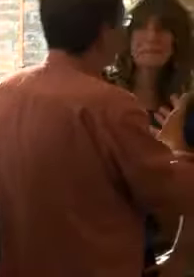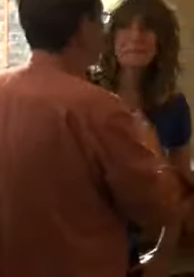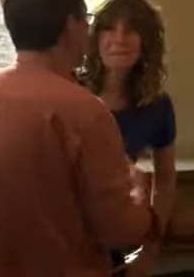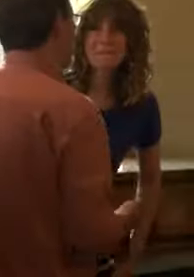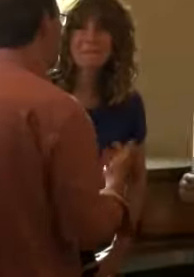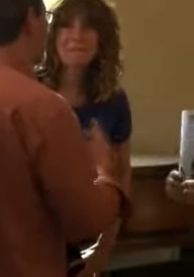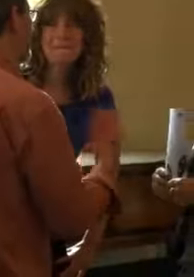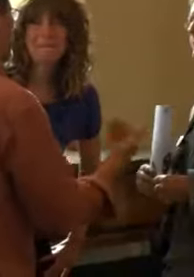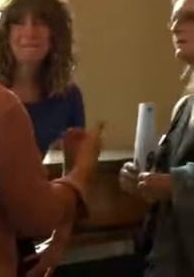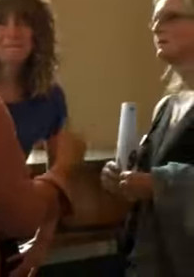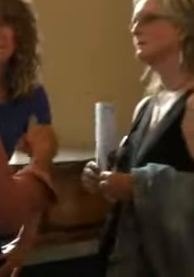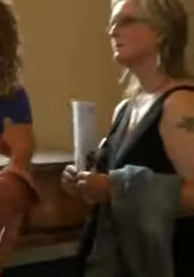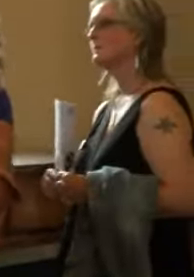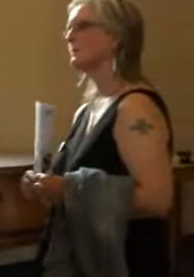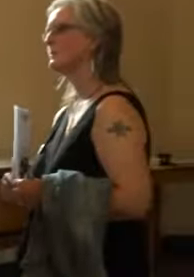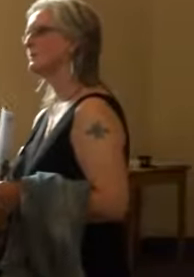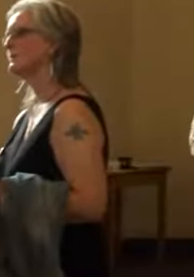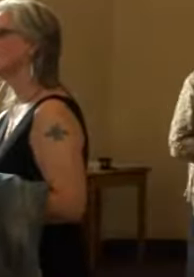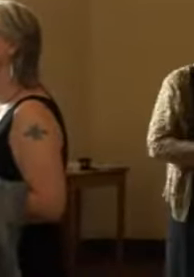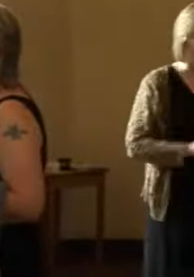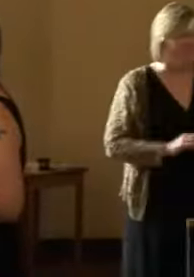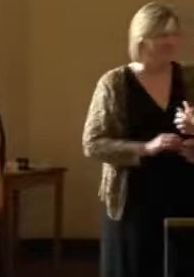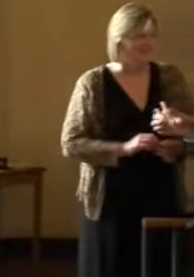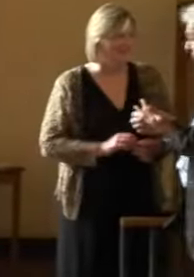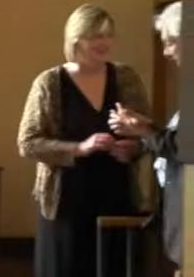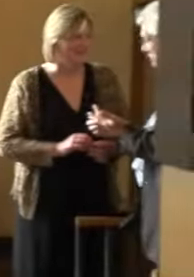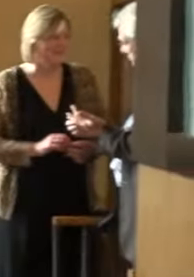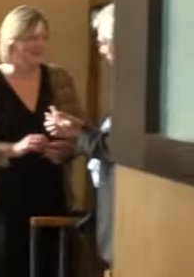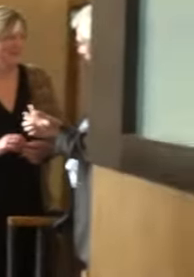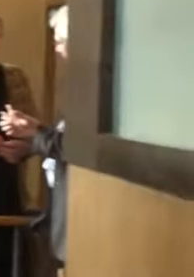and is going on to represent Great Britain and Northern Ireland at the Special Olympics